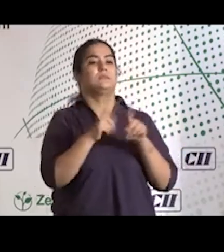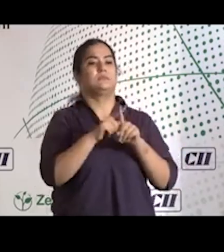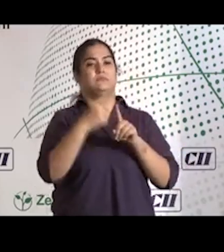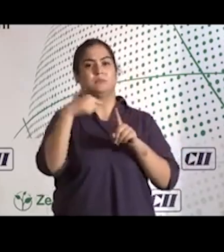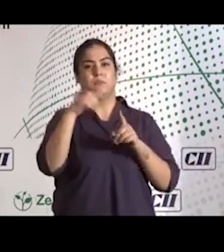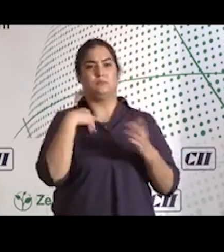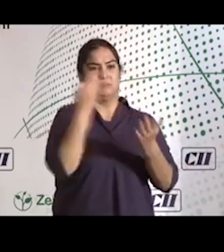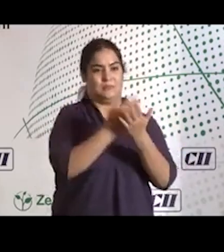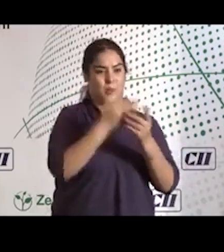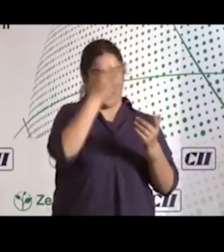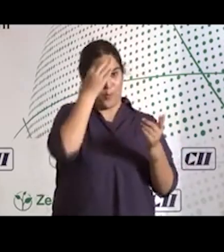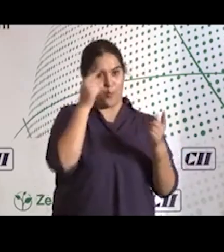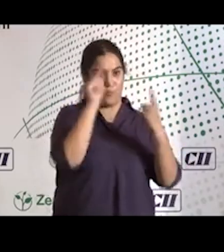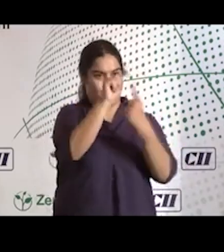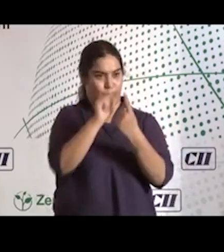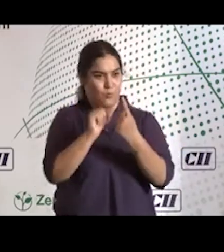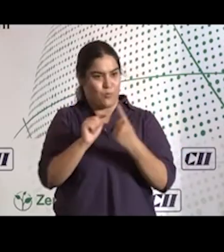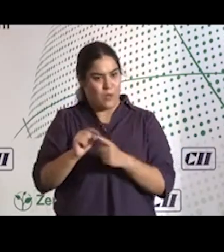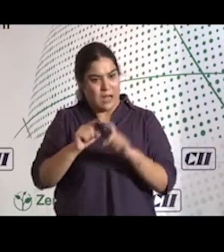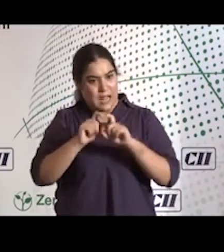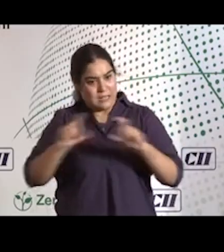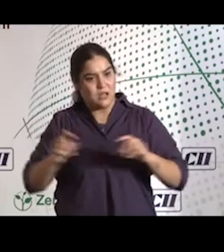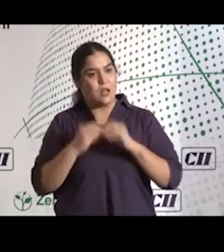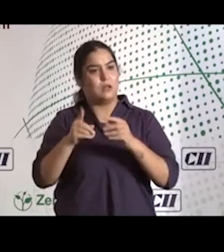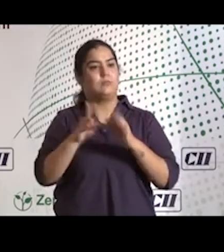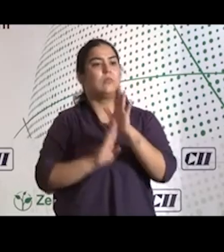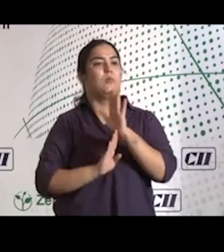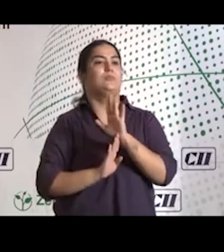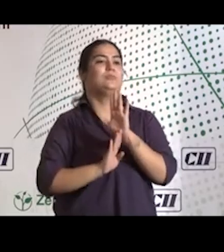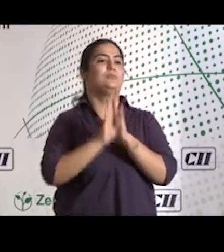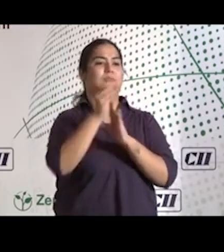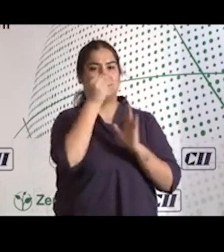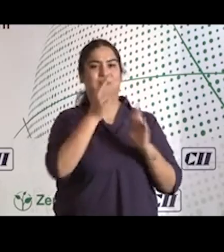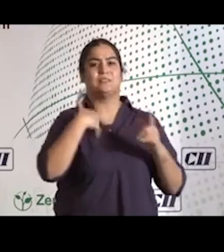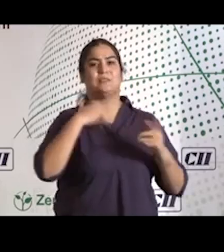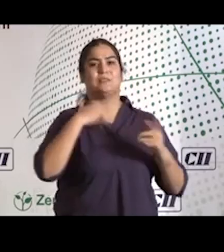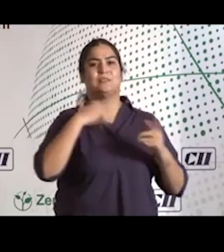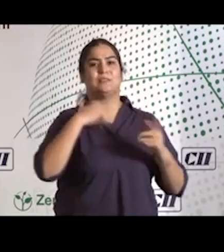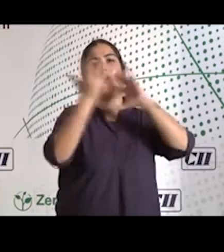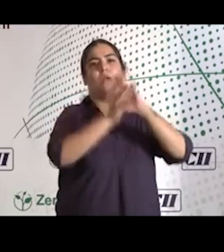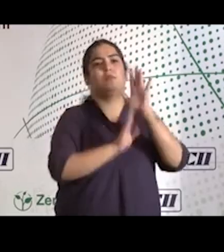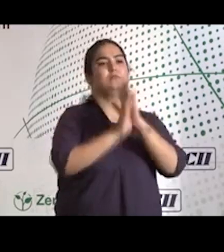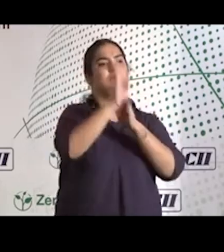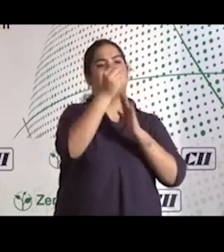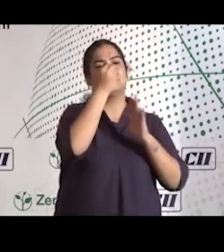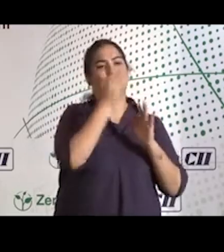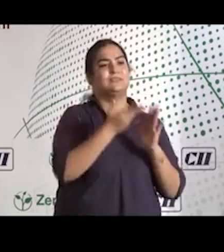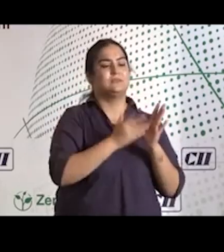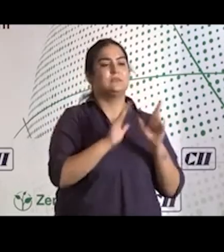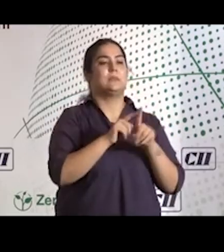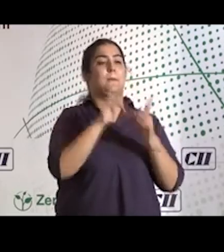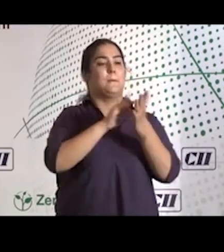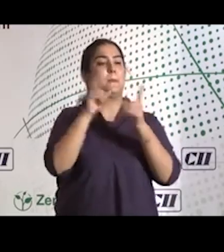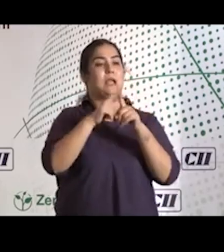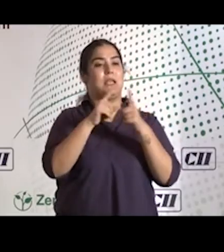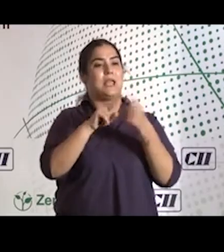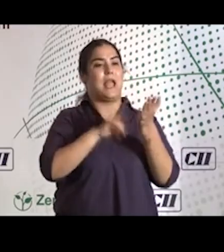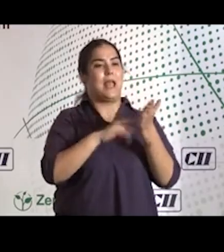one idea what I'm talking about, and this can be easily shared globally. It's an invention originally from Denmark called Be My Eyes.